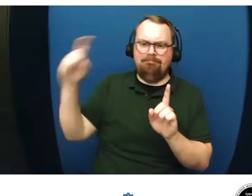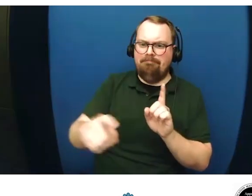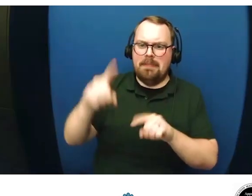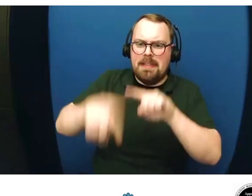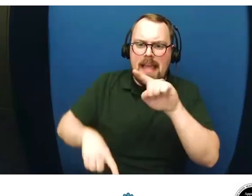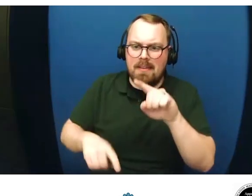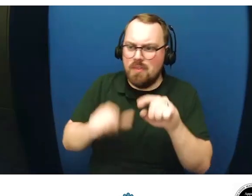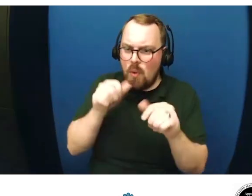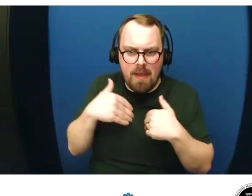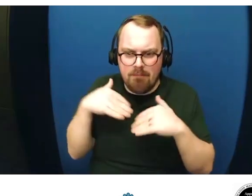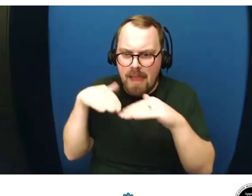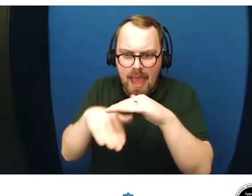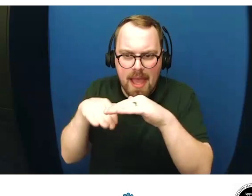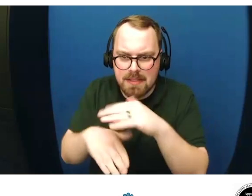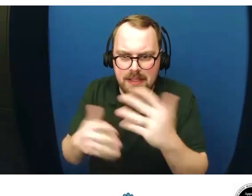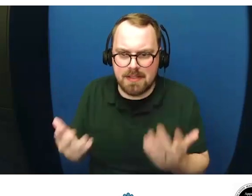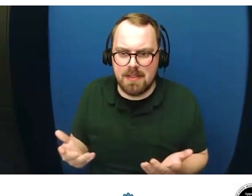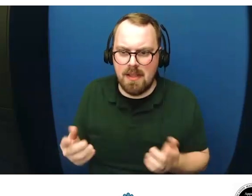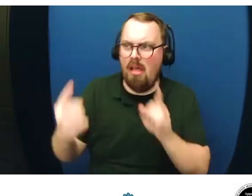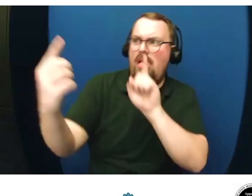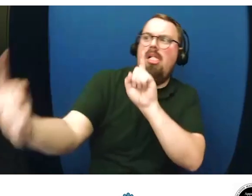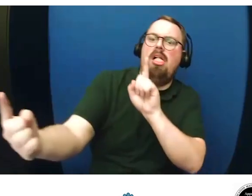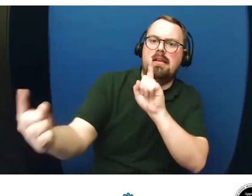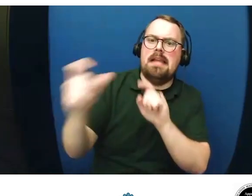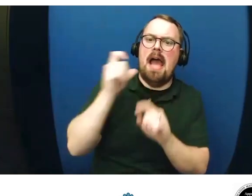They don't have access to them. They don't have access to them, right?